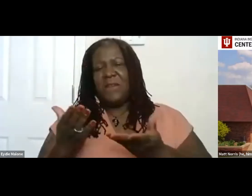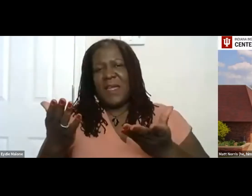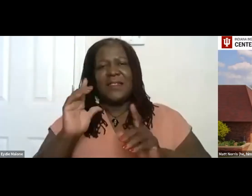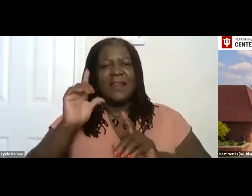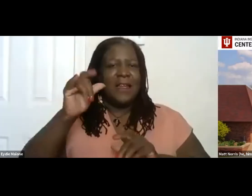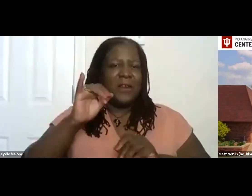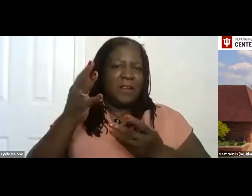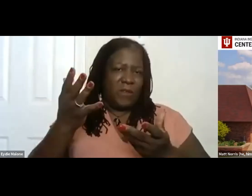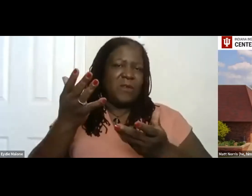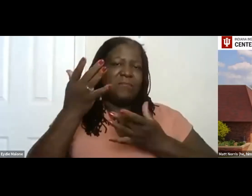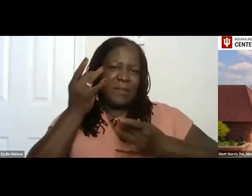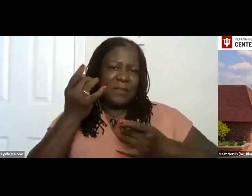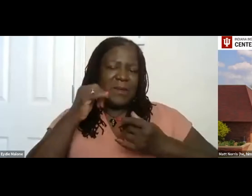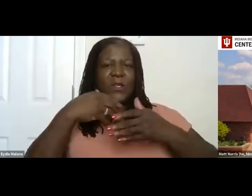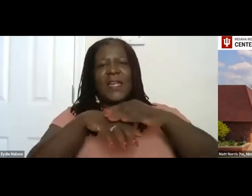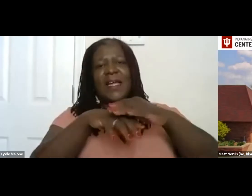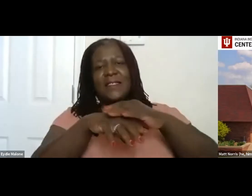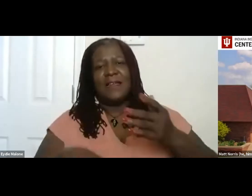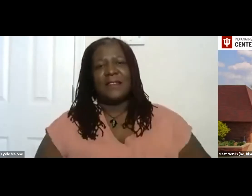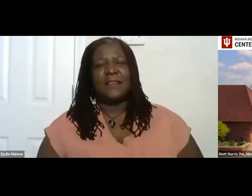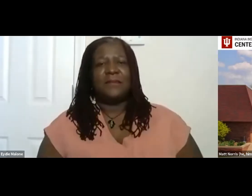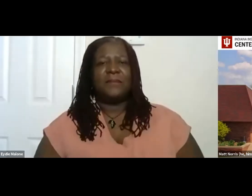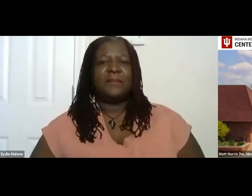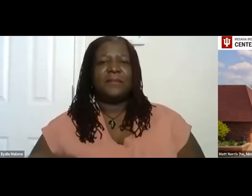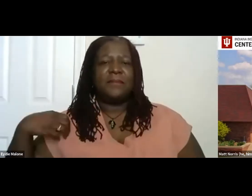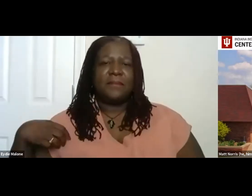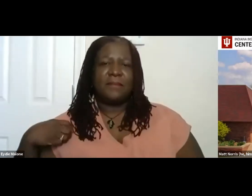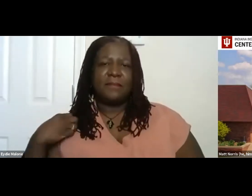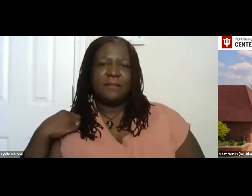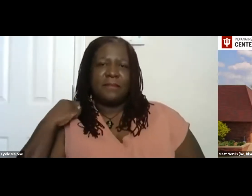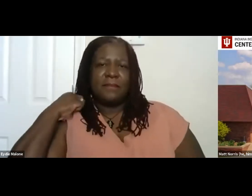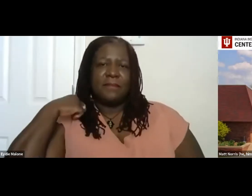how you can access that. And I know that a few people have contacted